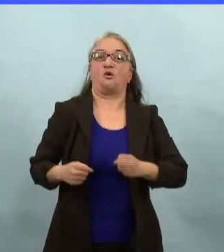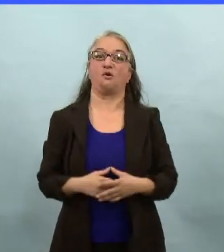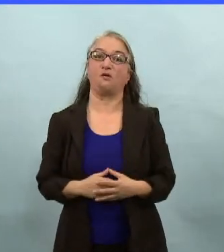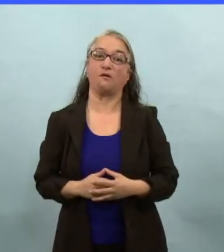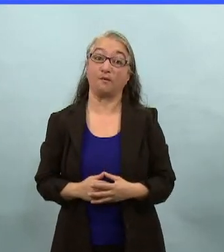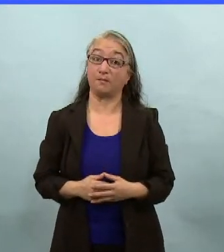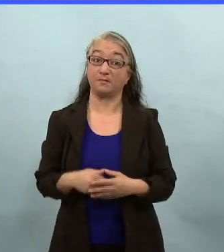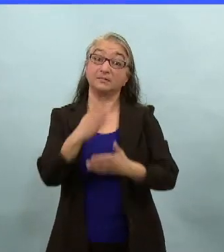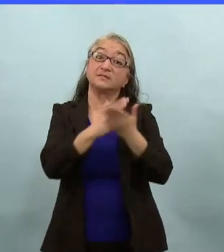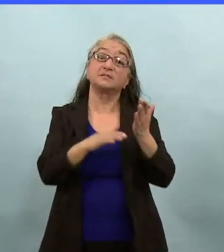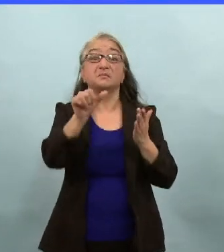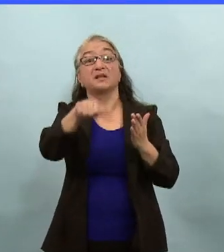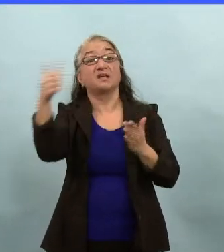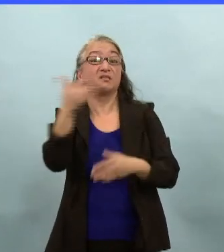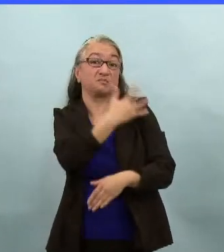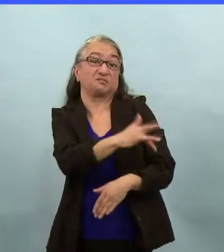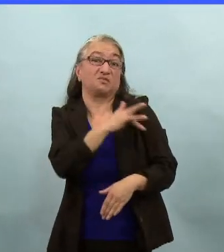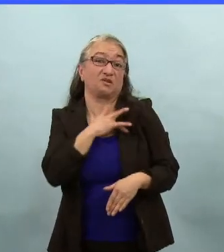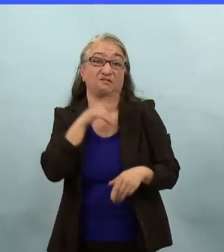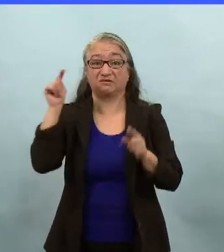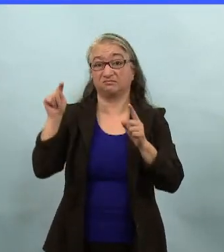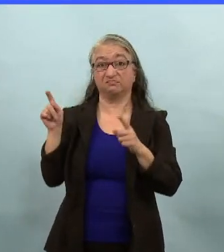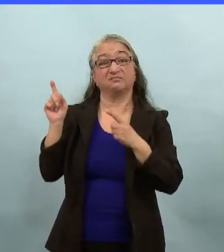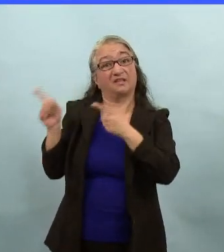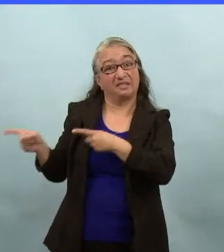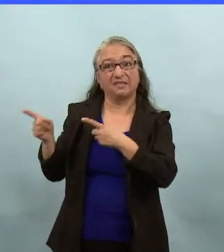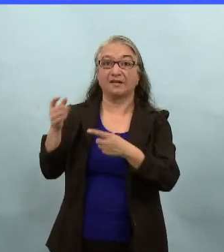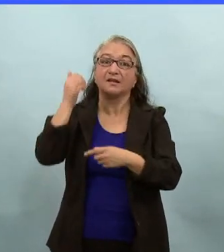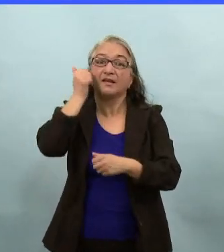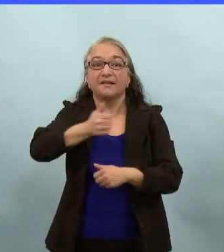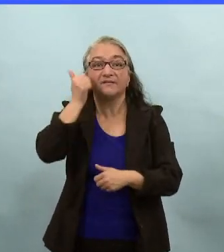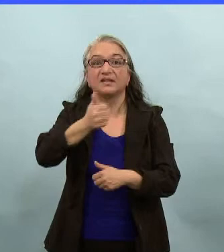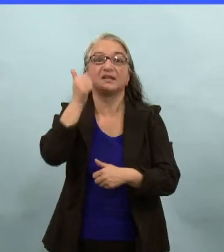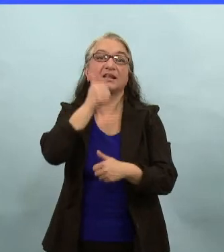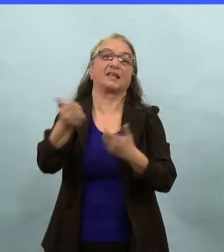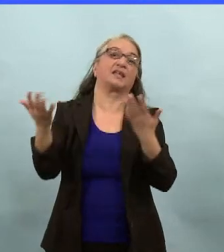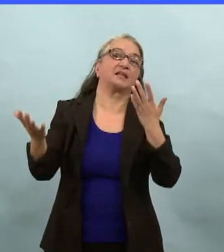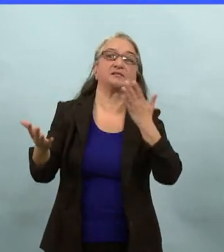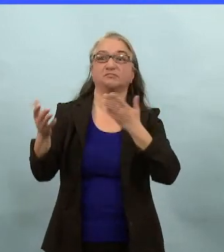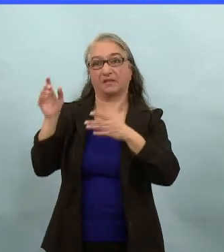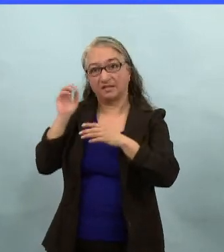like some of those provinces are are uh reaching the levels that that we're at and and we have